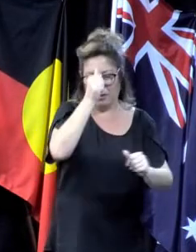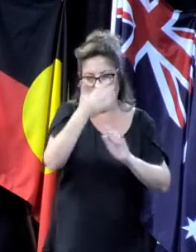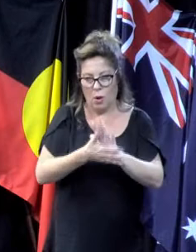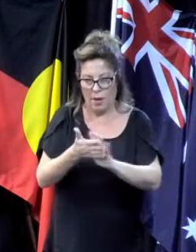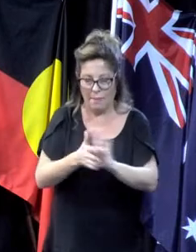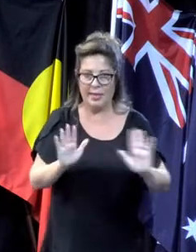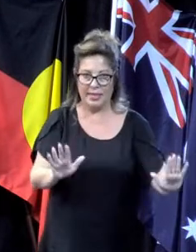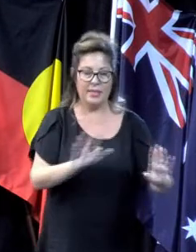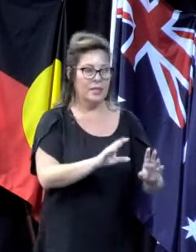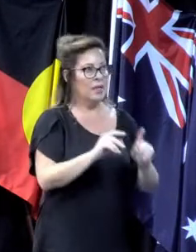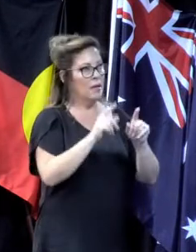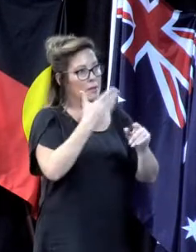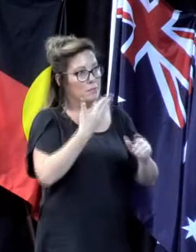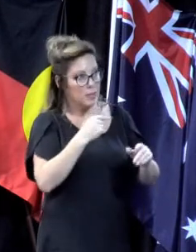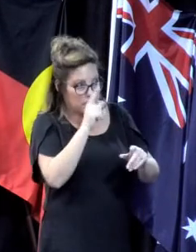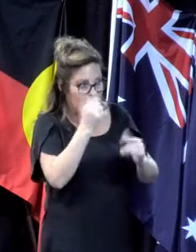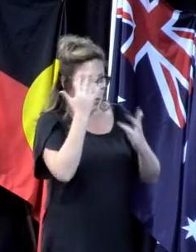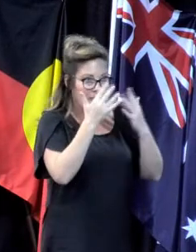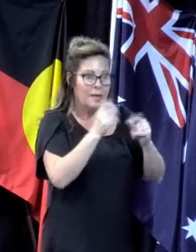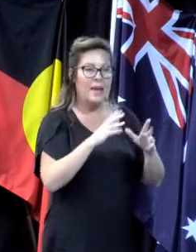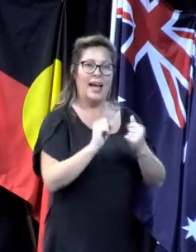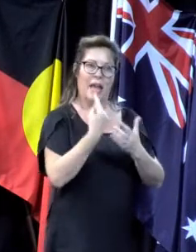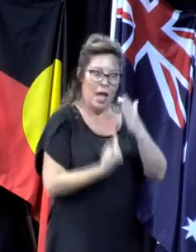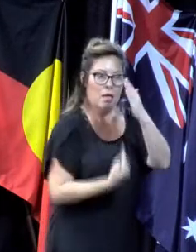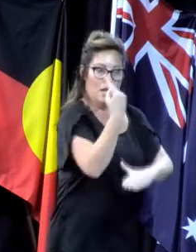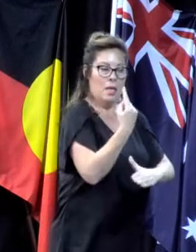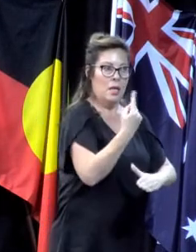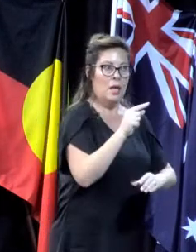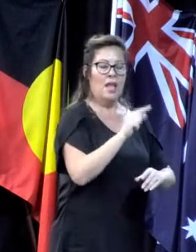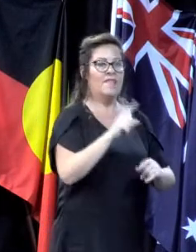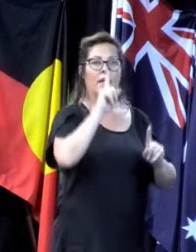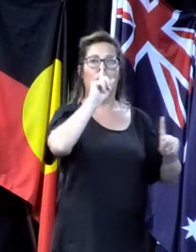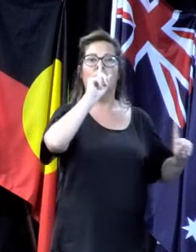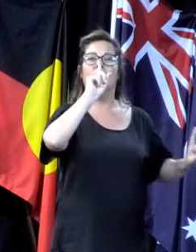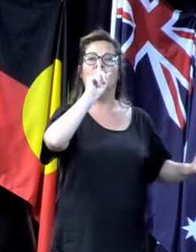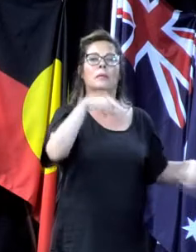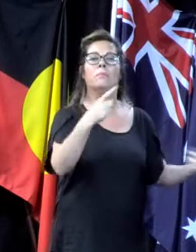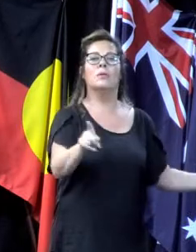Is that something you'd like to think about over morning tea? Yeah, do you want me - I might could answer that now.